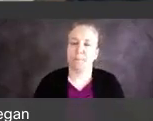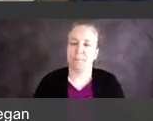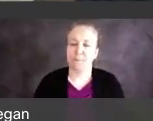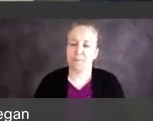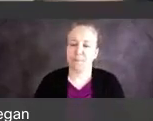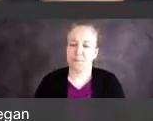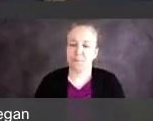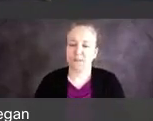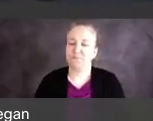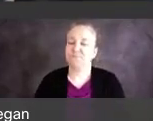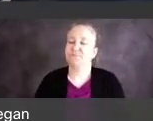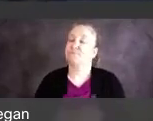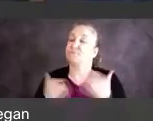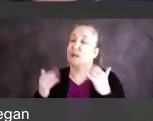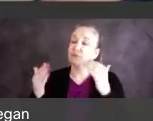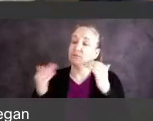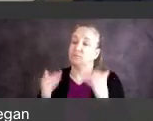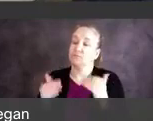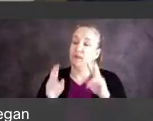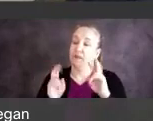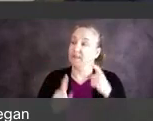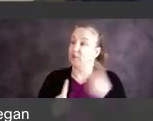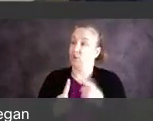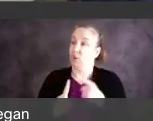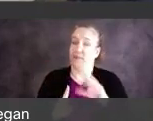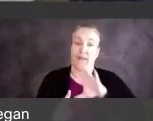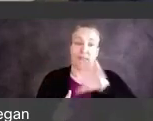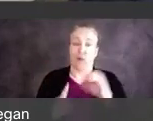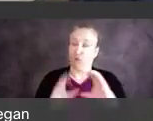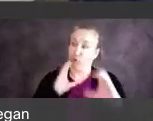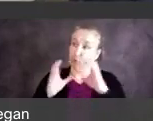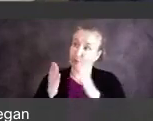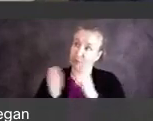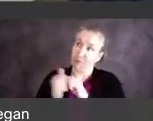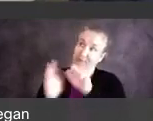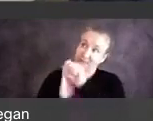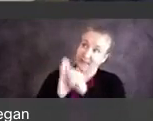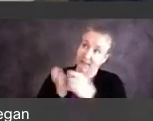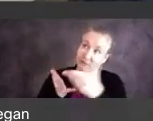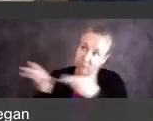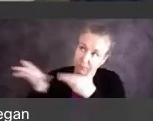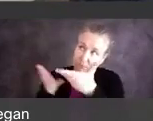to the issue of the County's communication with the state and so forth because this has been